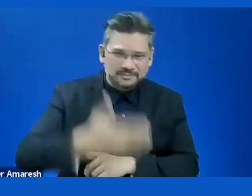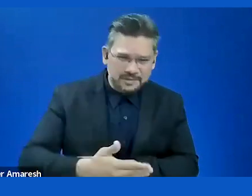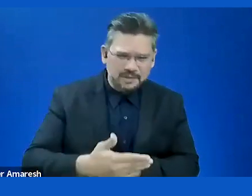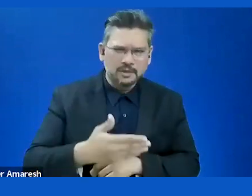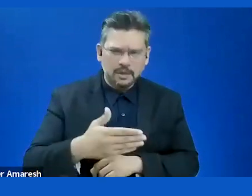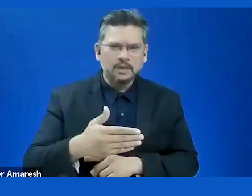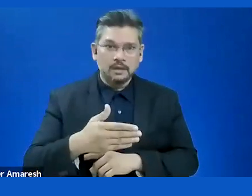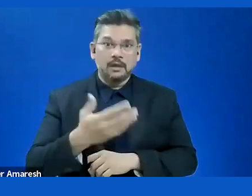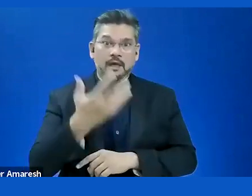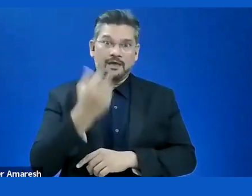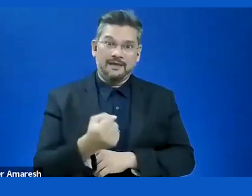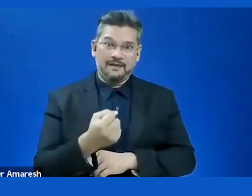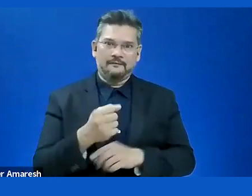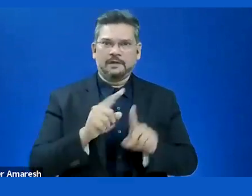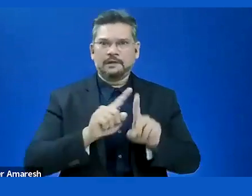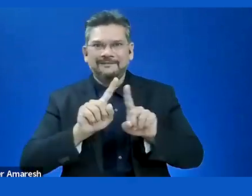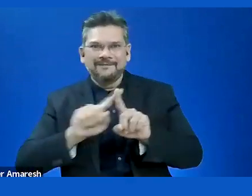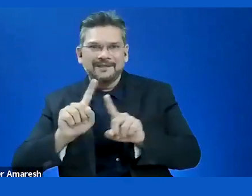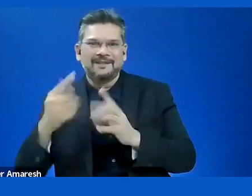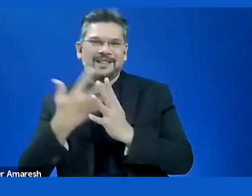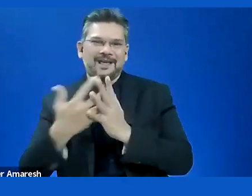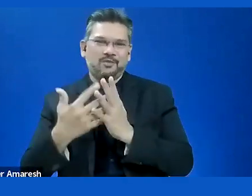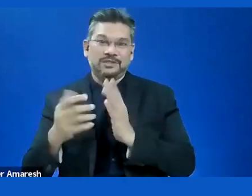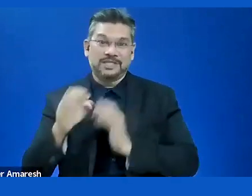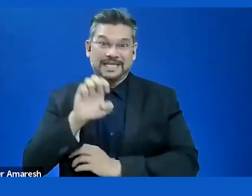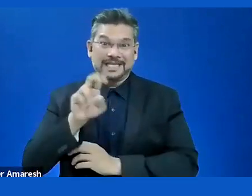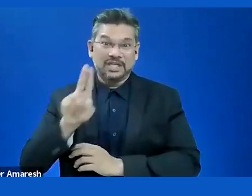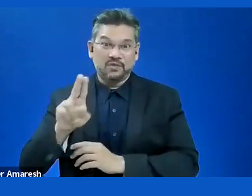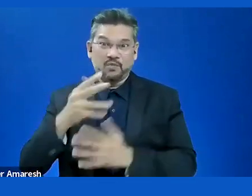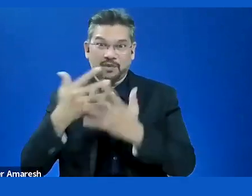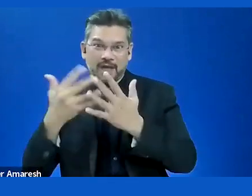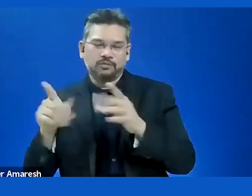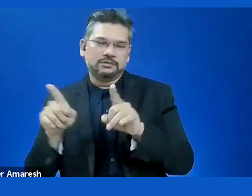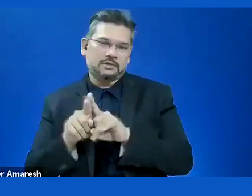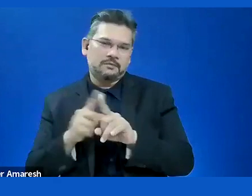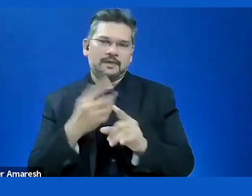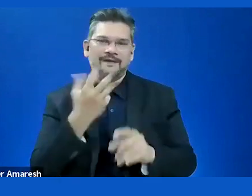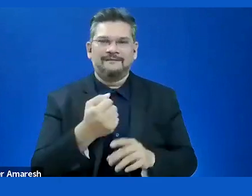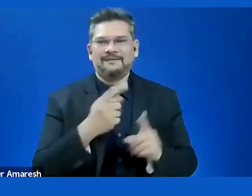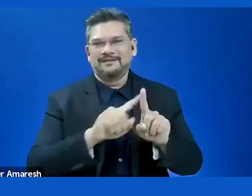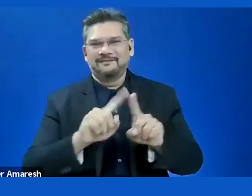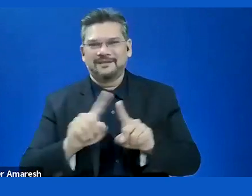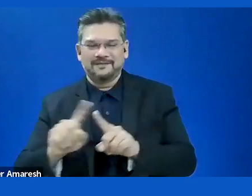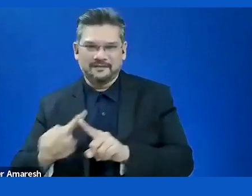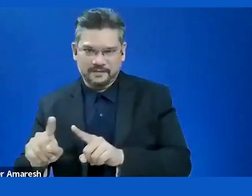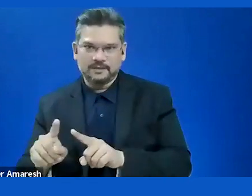in particular the lesser resourced ones. The Commission continues to support research